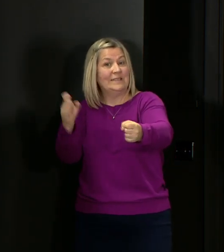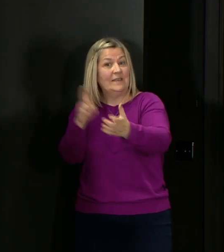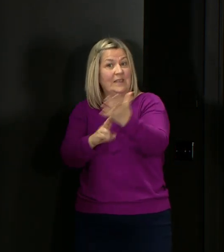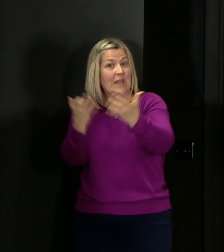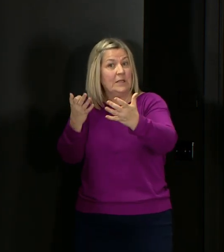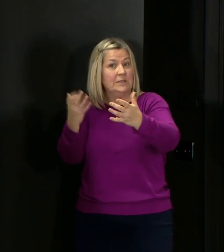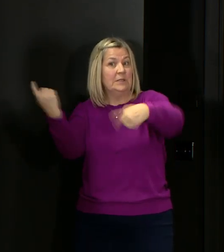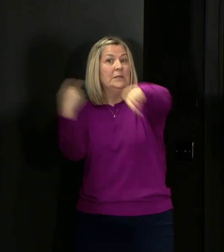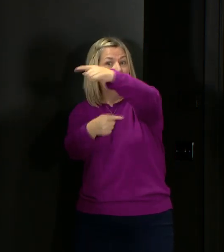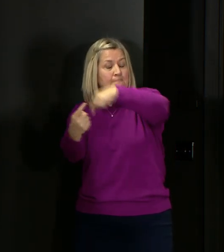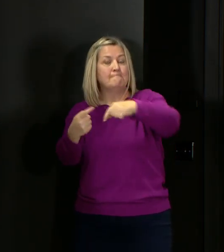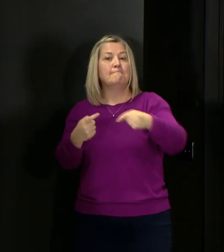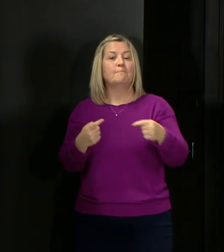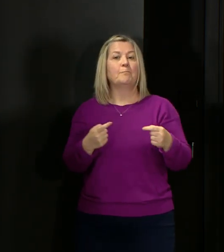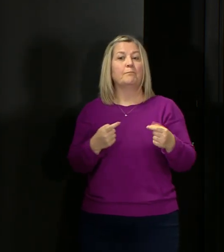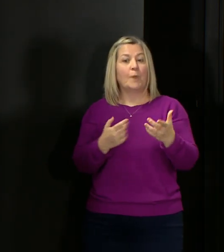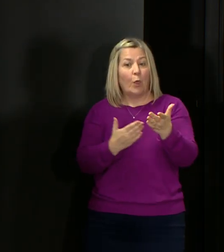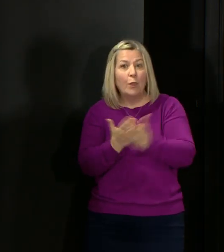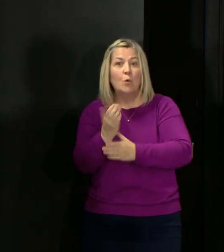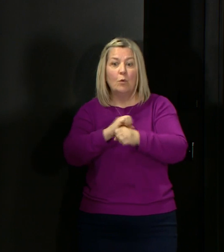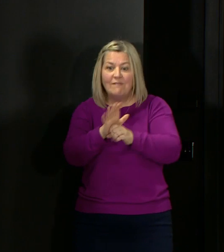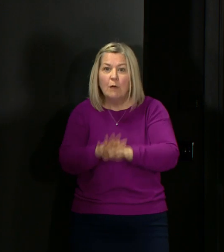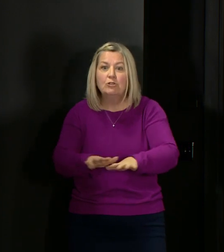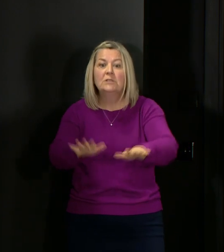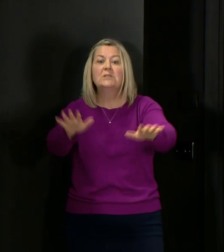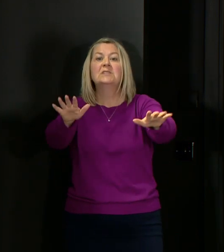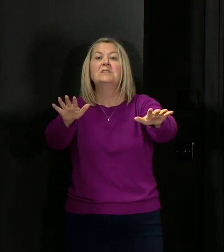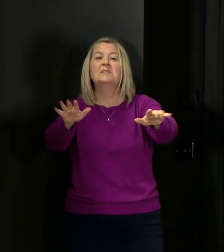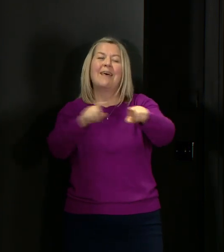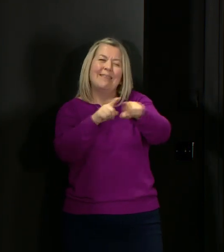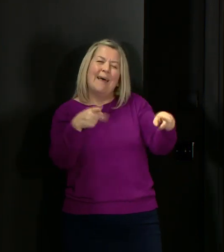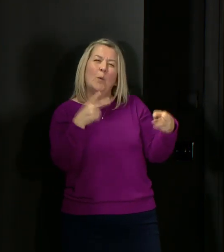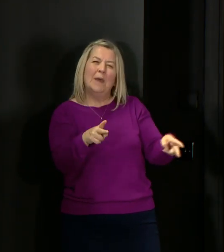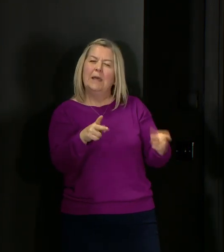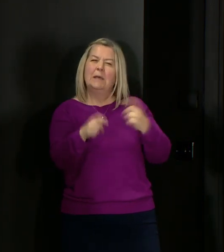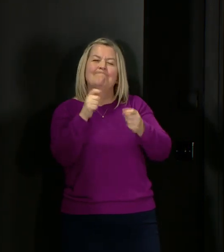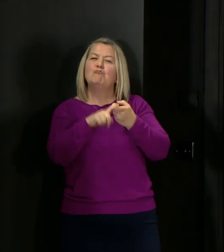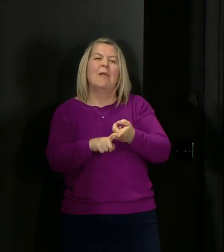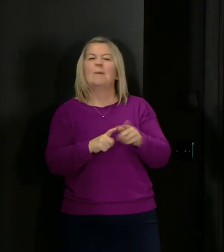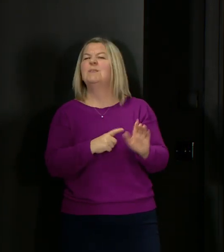the epidemic, that becomes much less reliable as a source of estimation for how much of